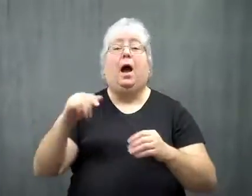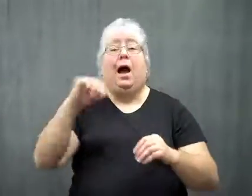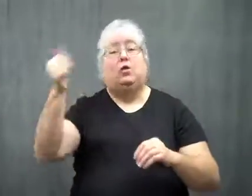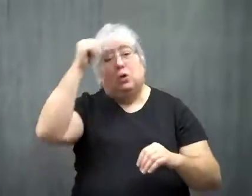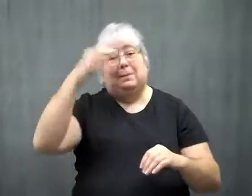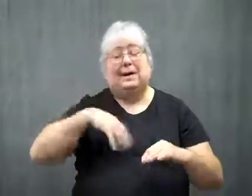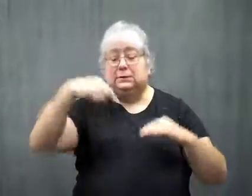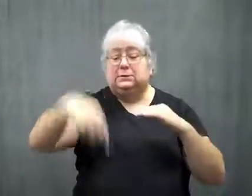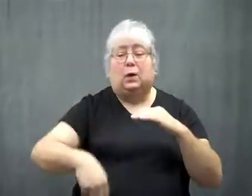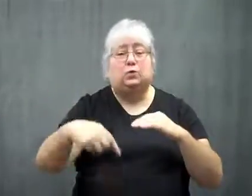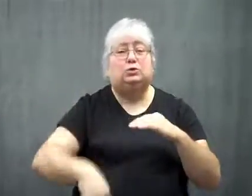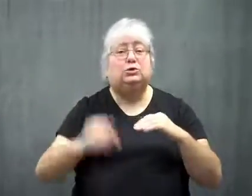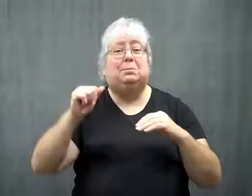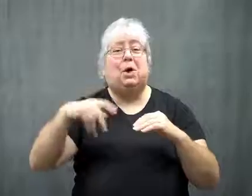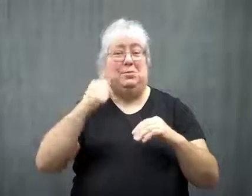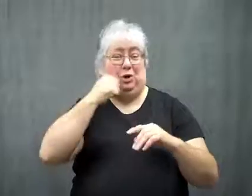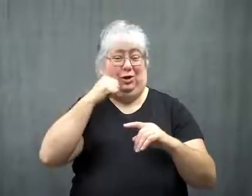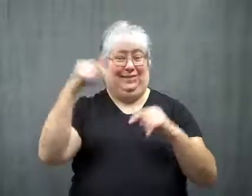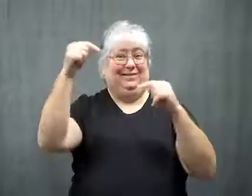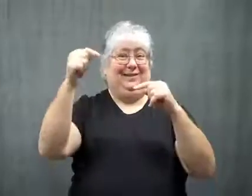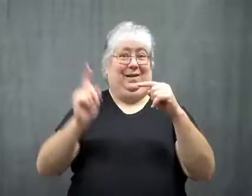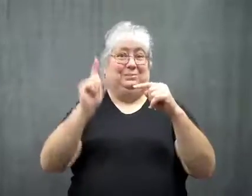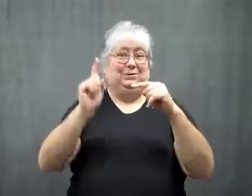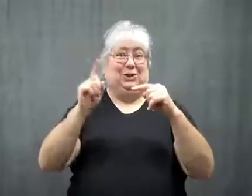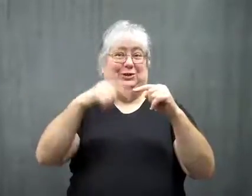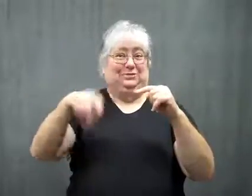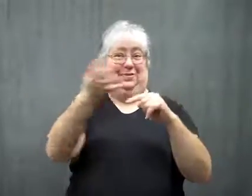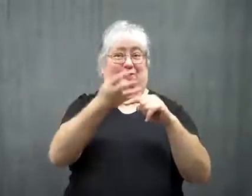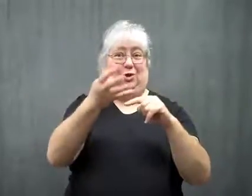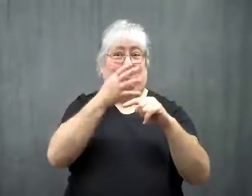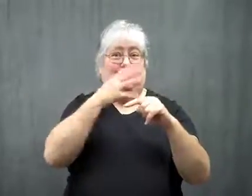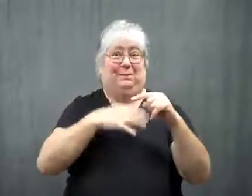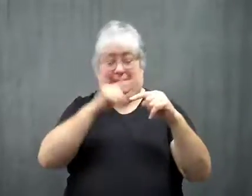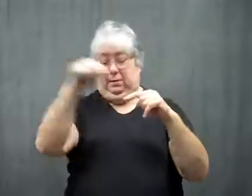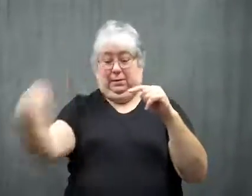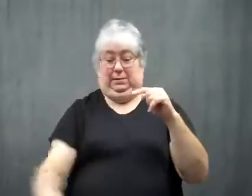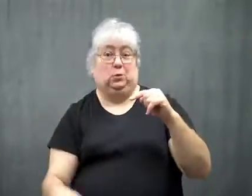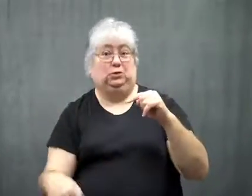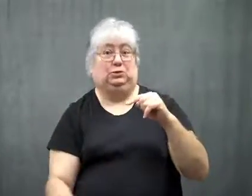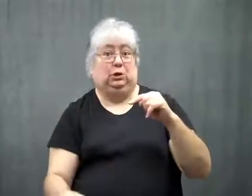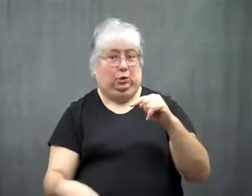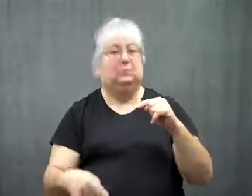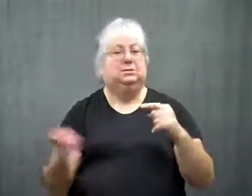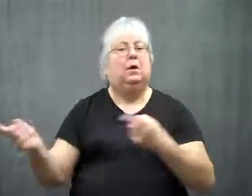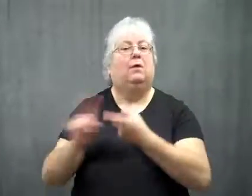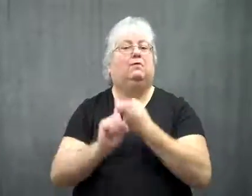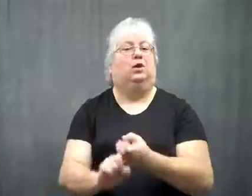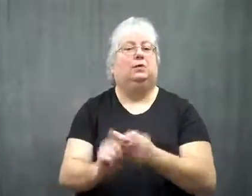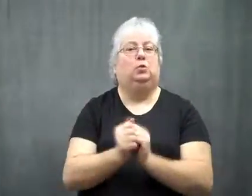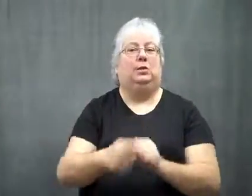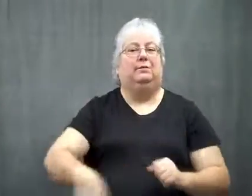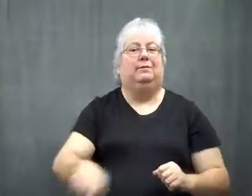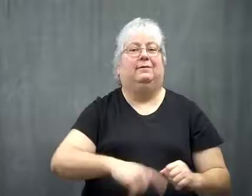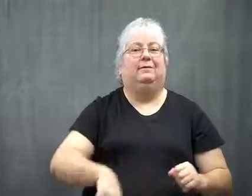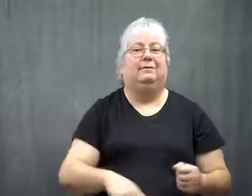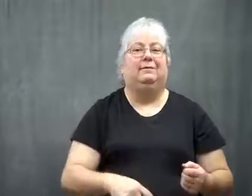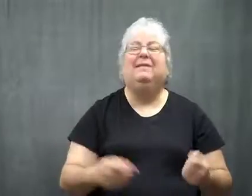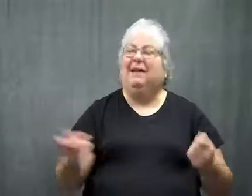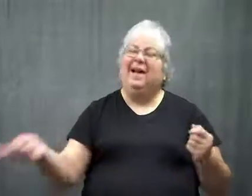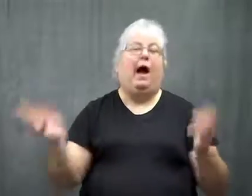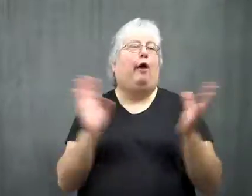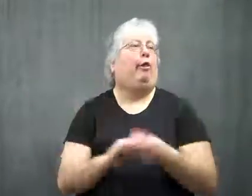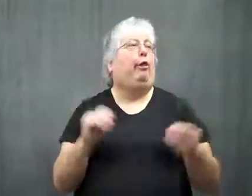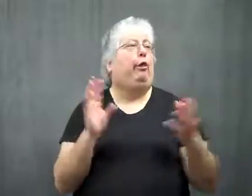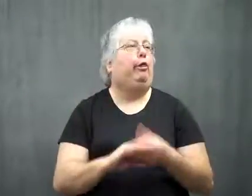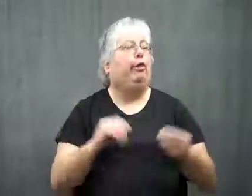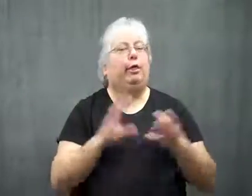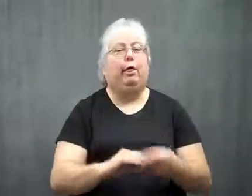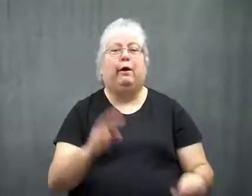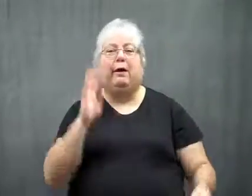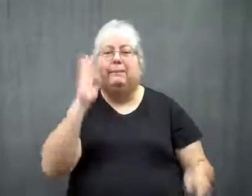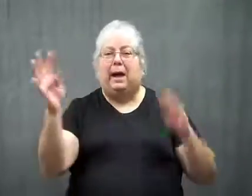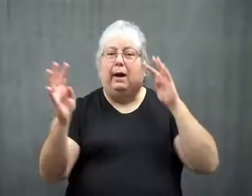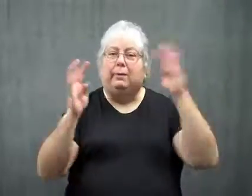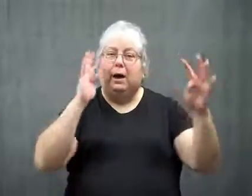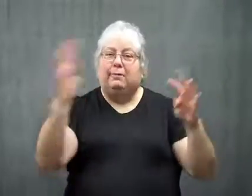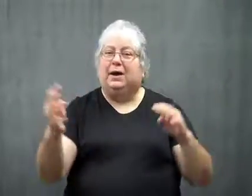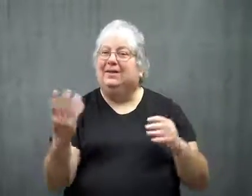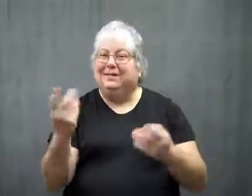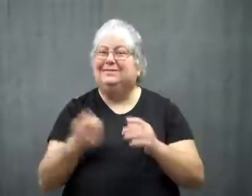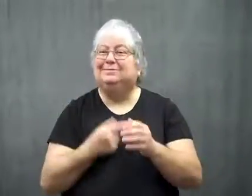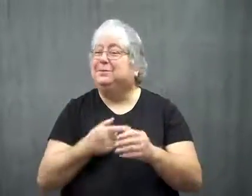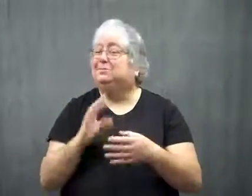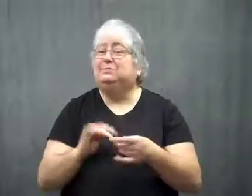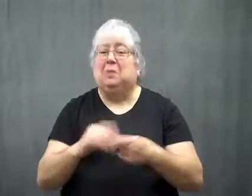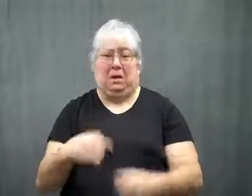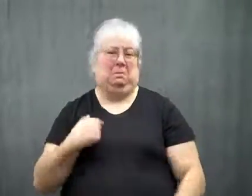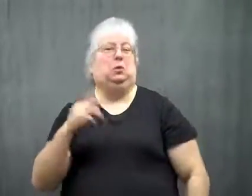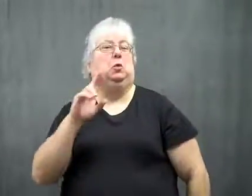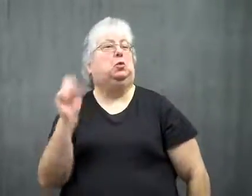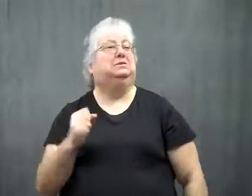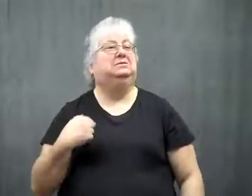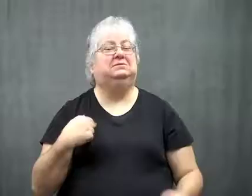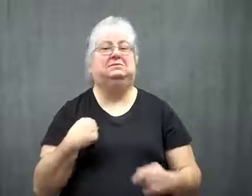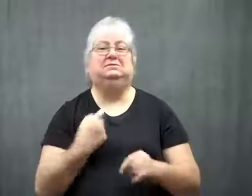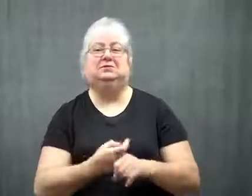He was friends with the men that lived in the apartment below the women.